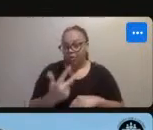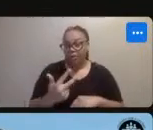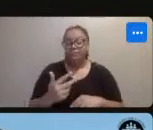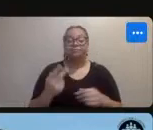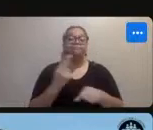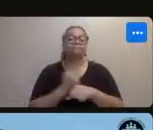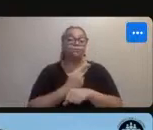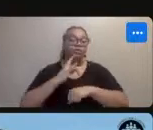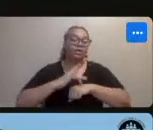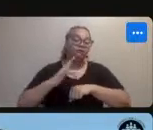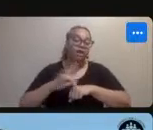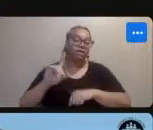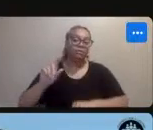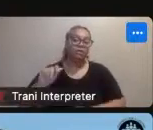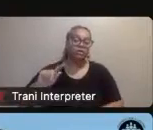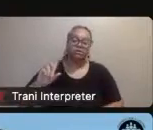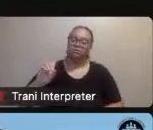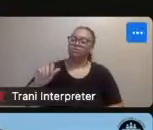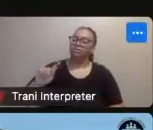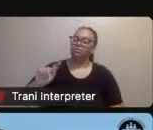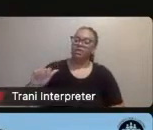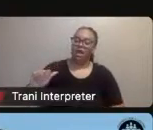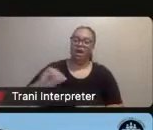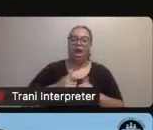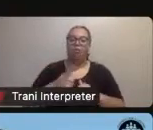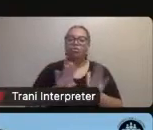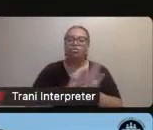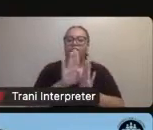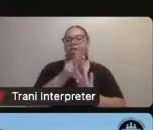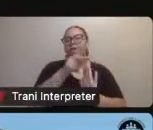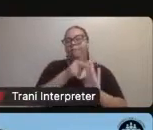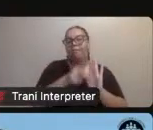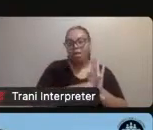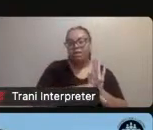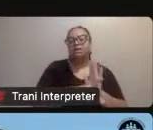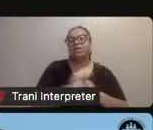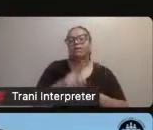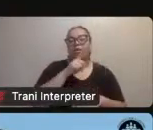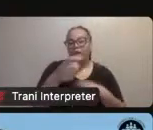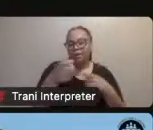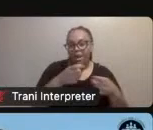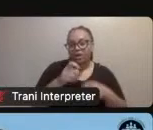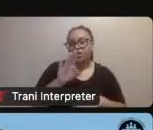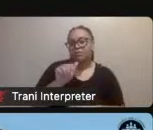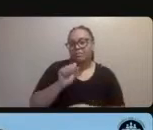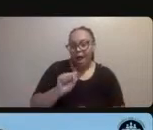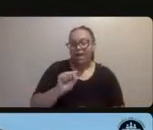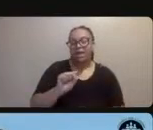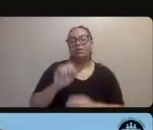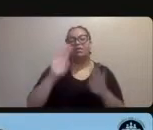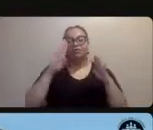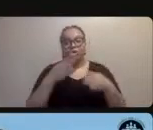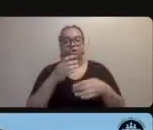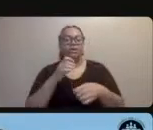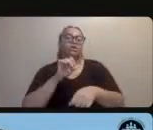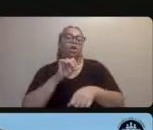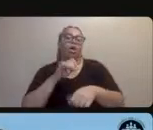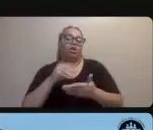SCHOOL. QUESTION NUMBER THREE USING